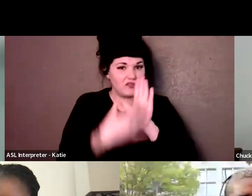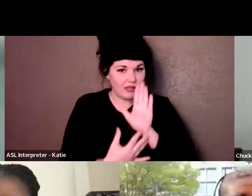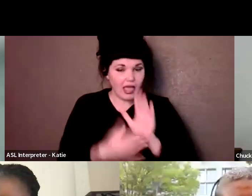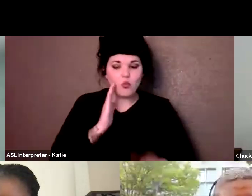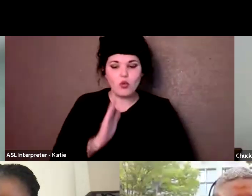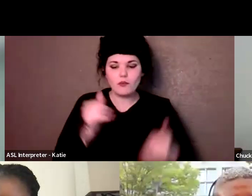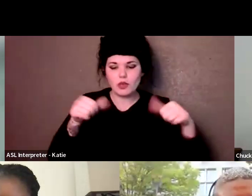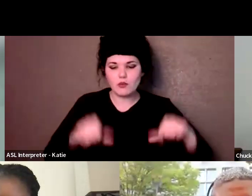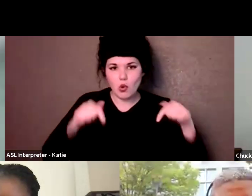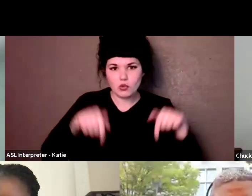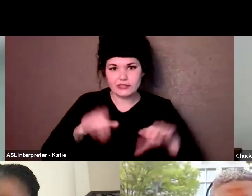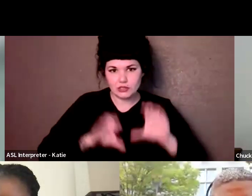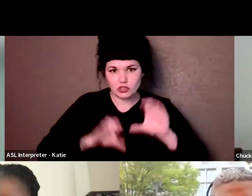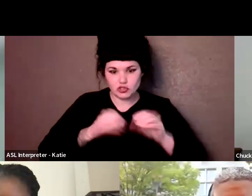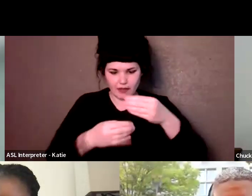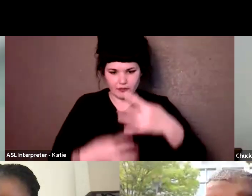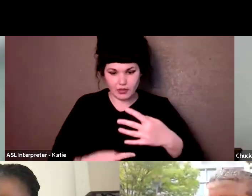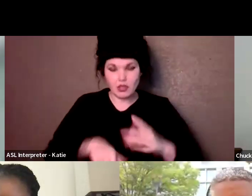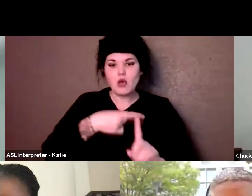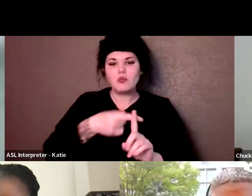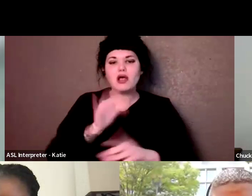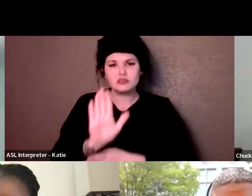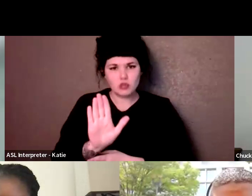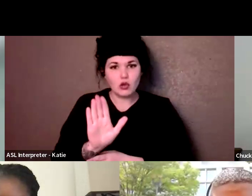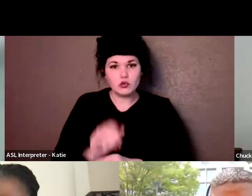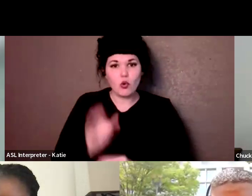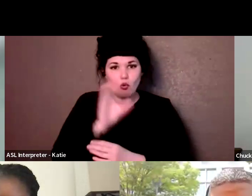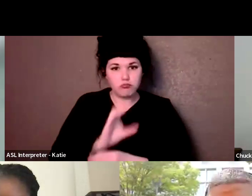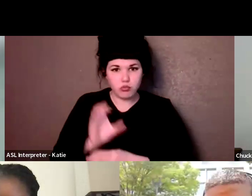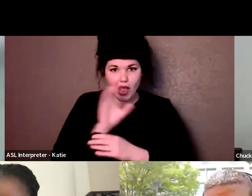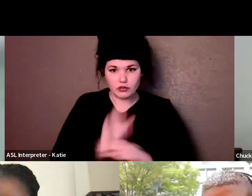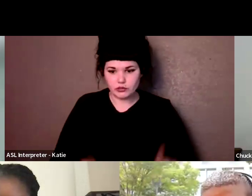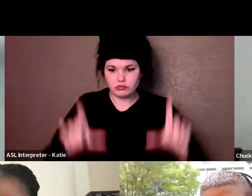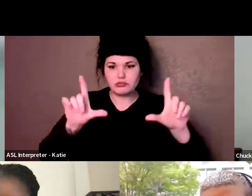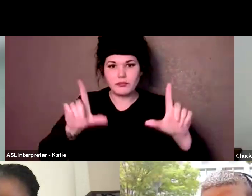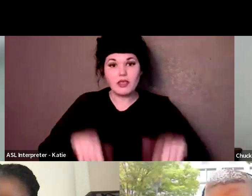in your web browser. Let us know your thoughts on the series and if there are future topics you'd